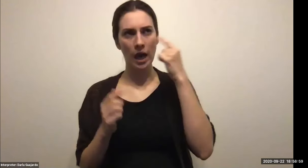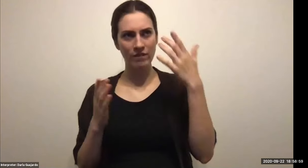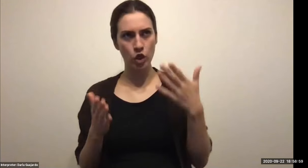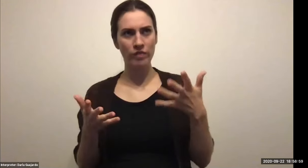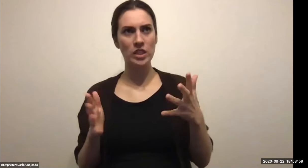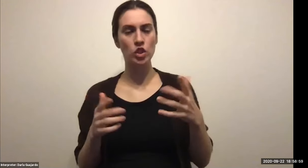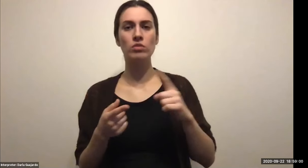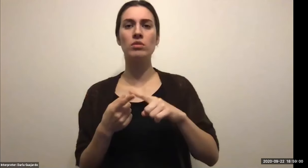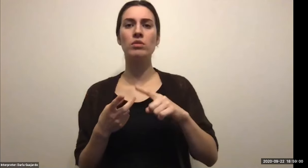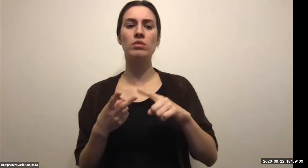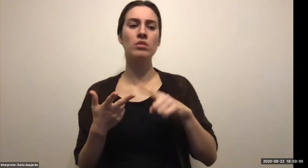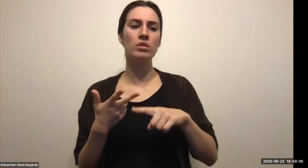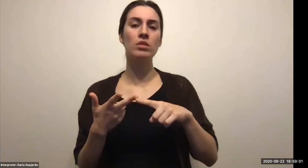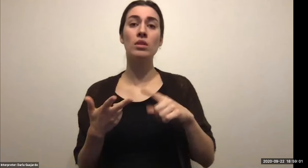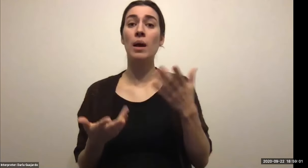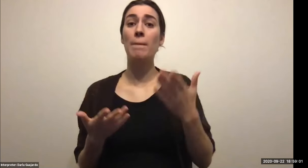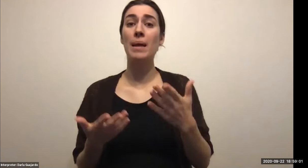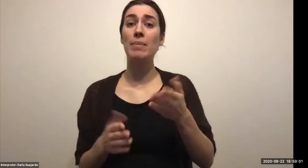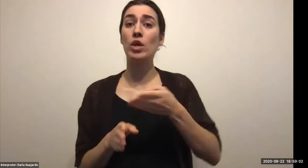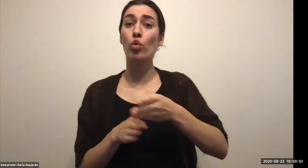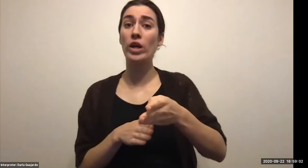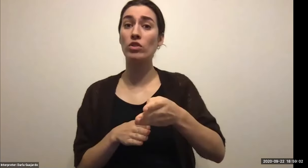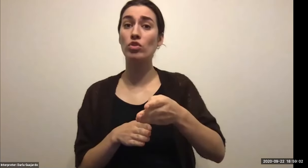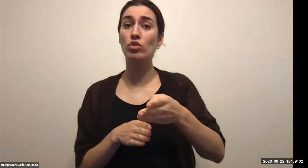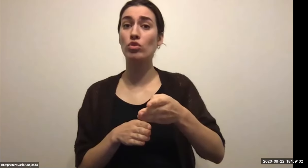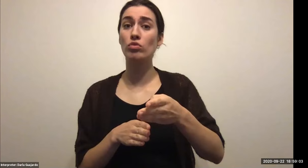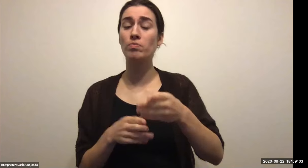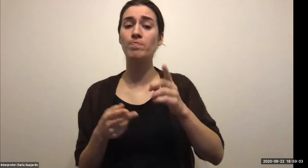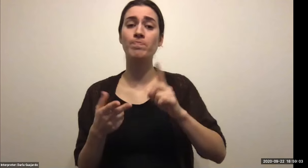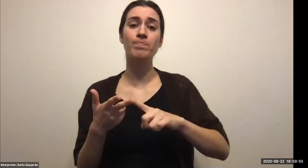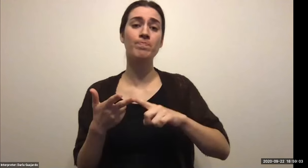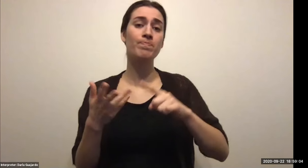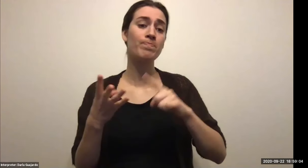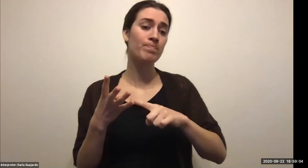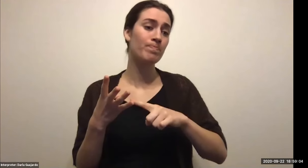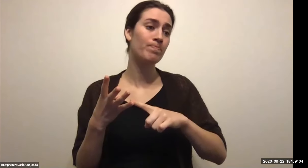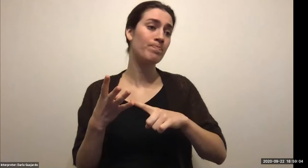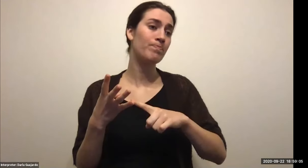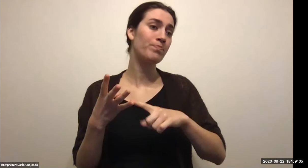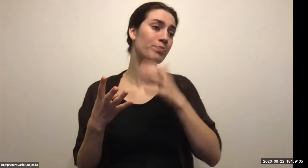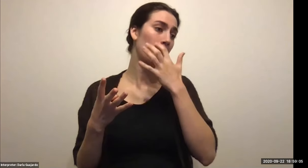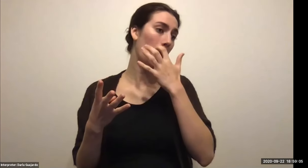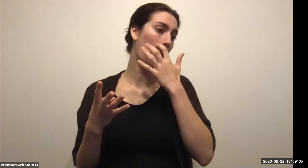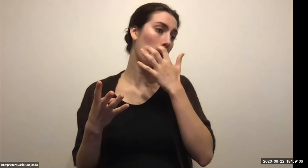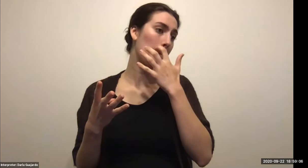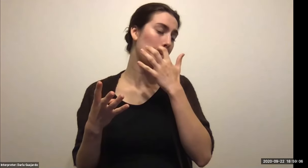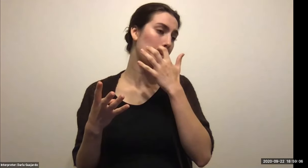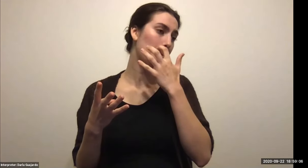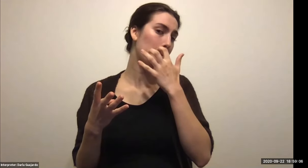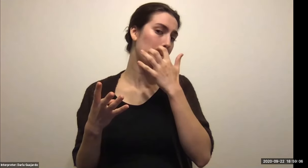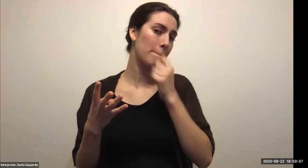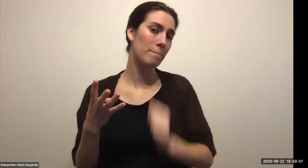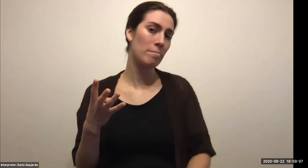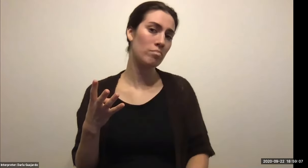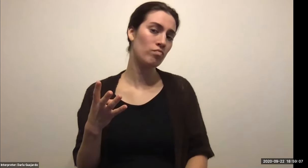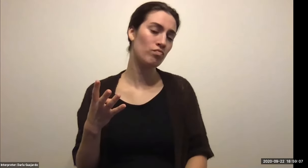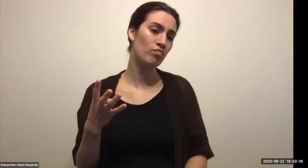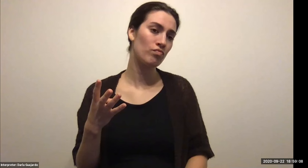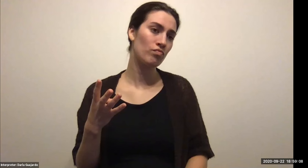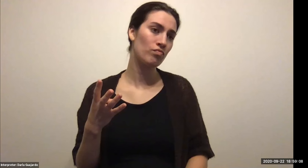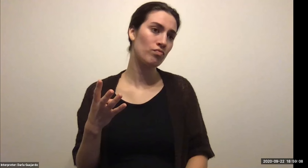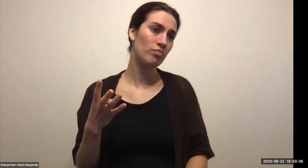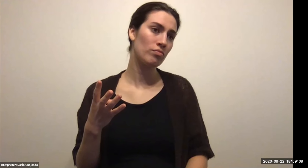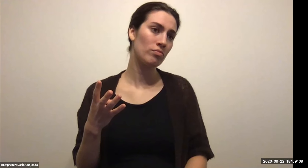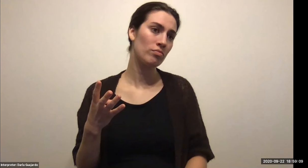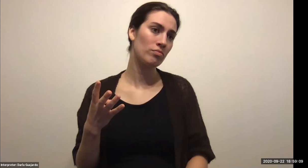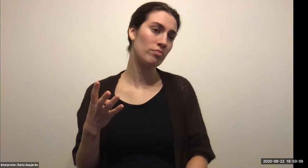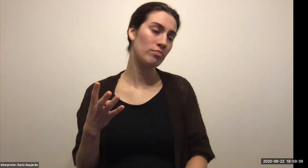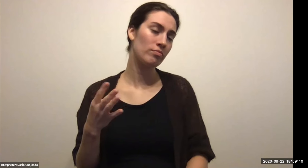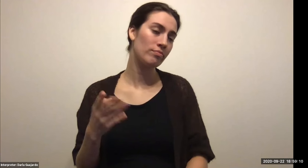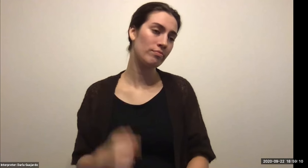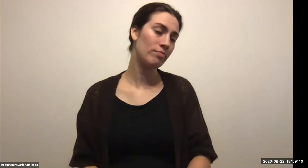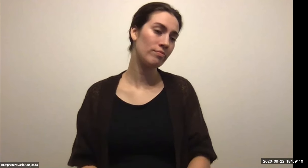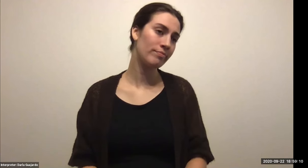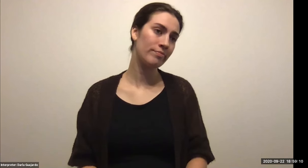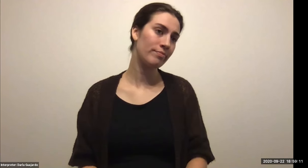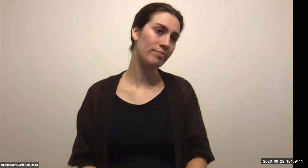Keith Wolling: That's with 120,000 rooms in the marketplace, because one groups cancelled. We have the largest or the second largest convention center in the country. People cancelled.